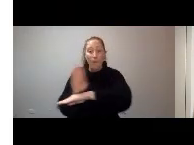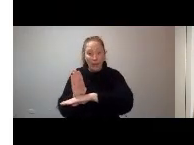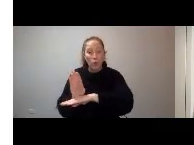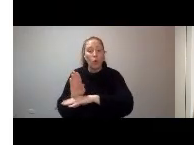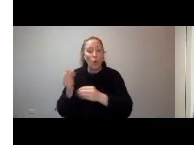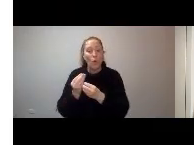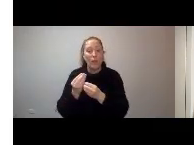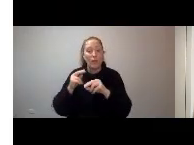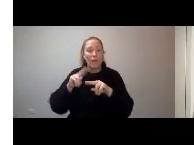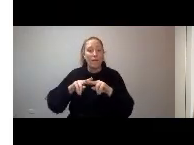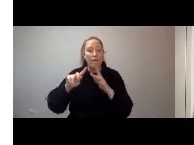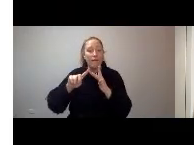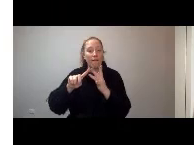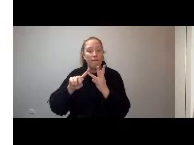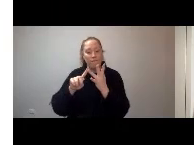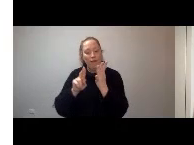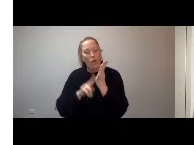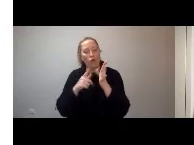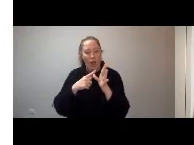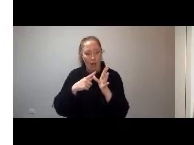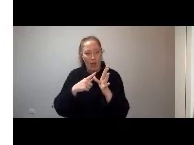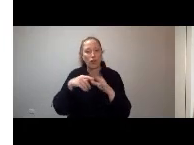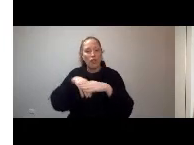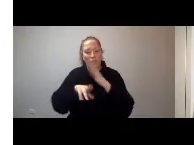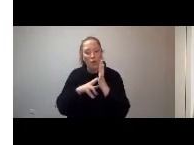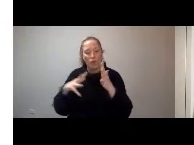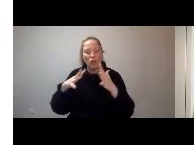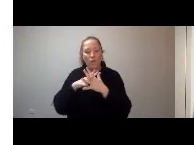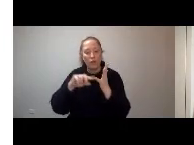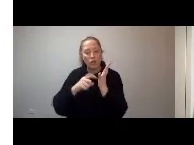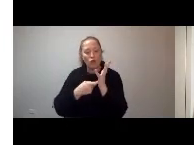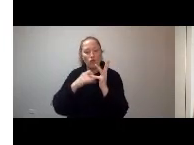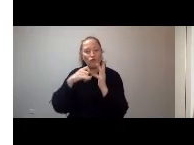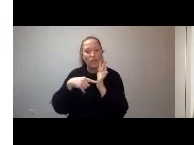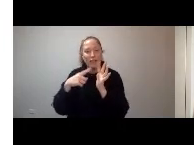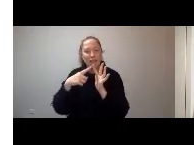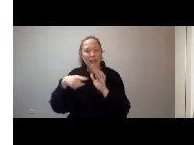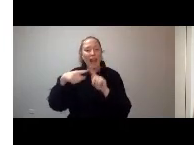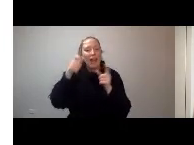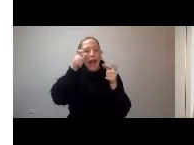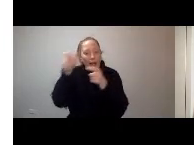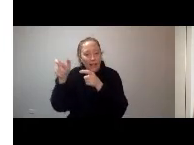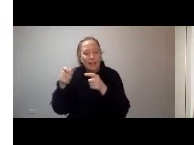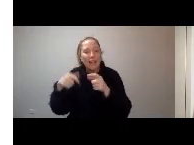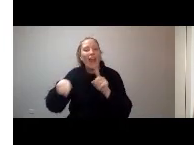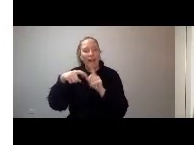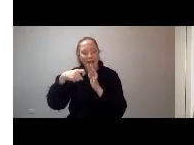who is the Manager of Service Design at the New South Wales Trustee and Guardian; and Kathryn McKenzie, who is the Director of Operations